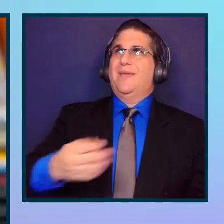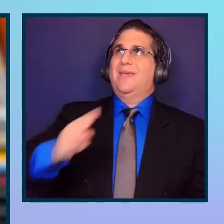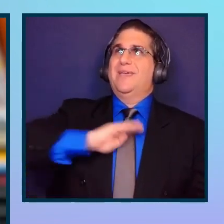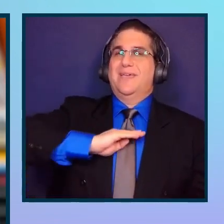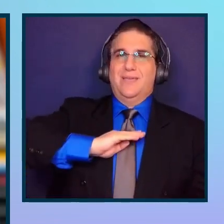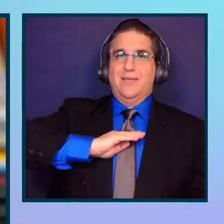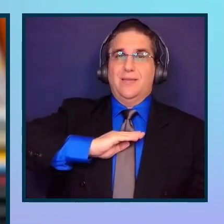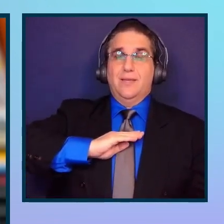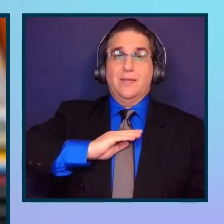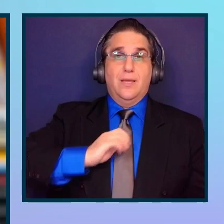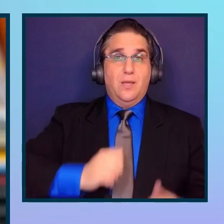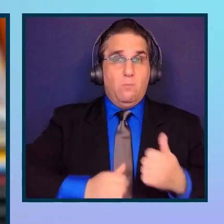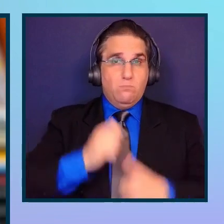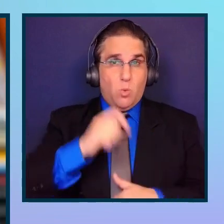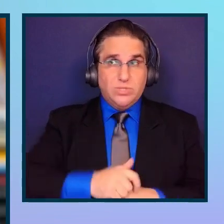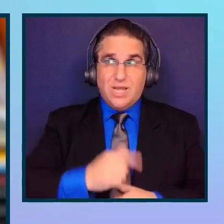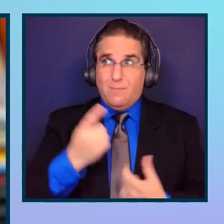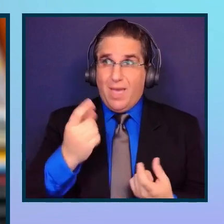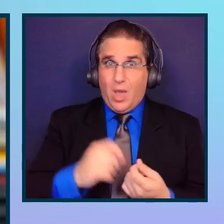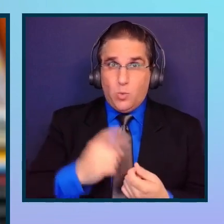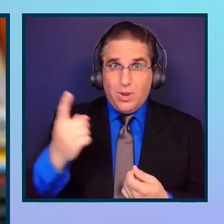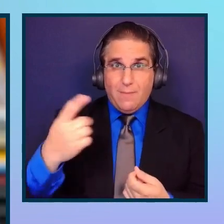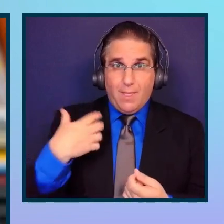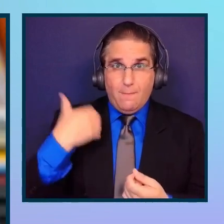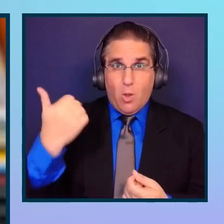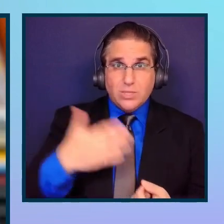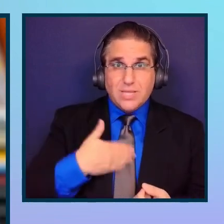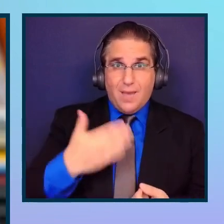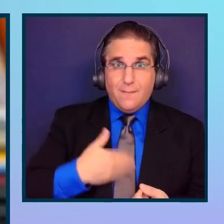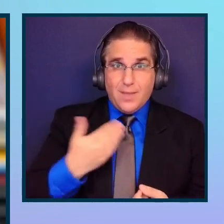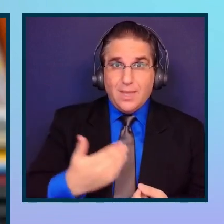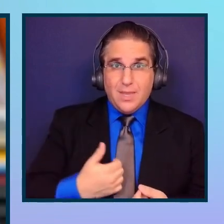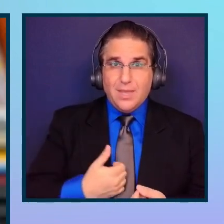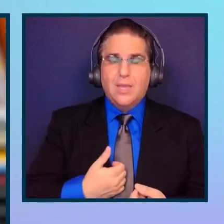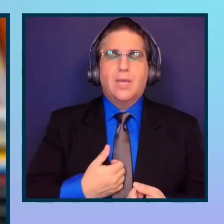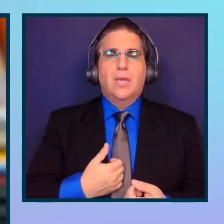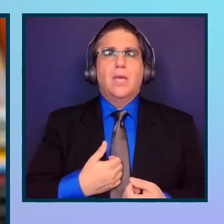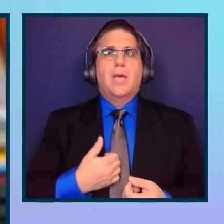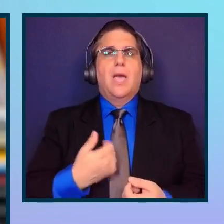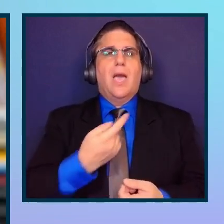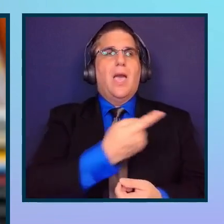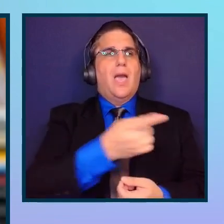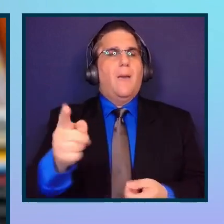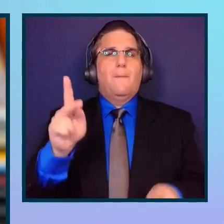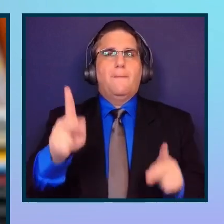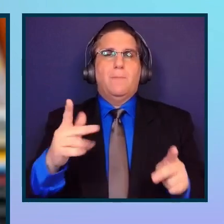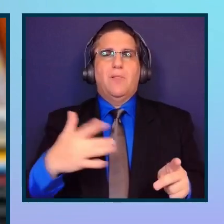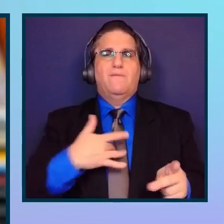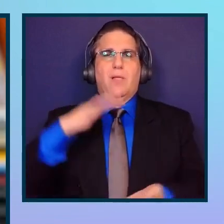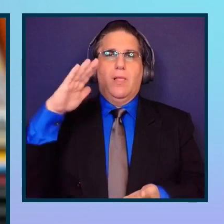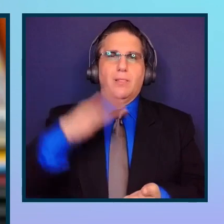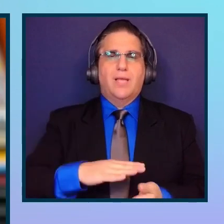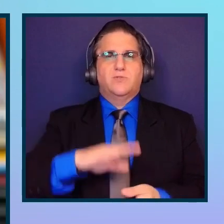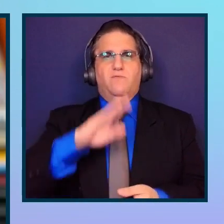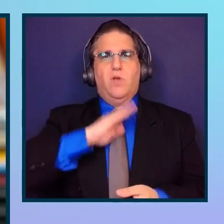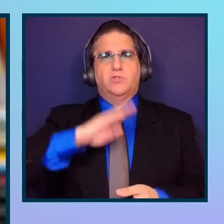who are really frustrated at how broken things are. And if you can bring that broken into the room,